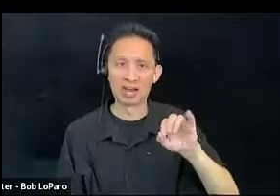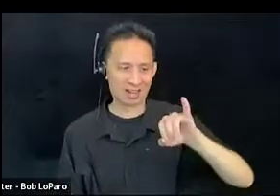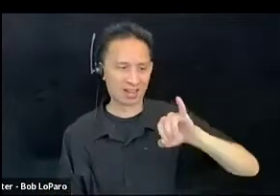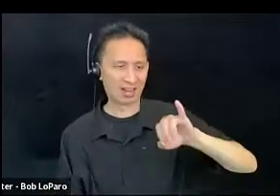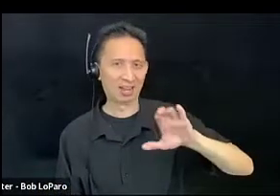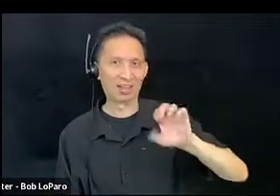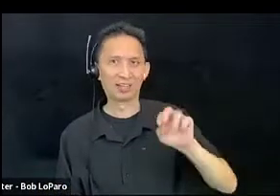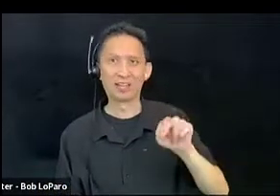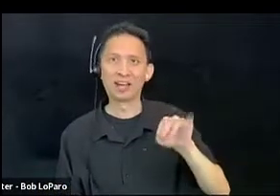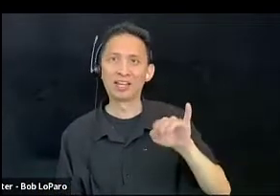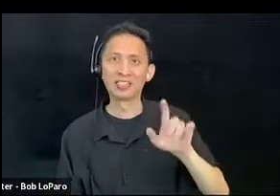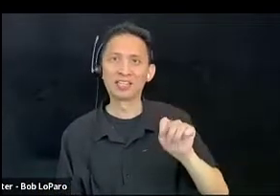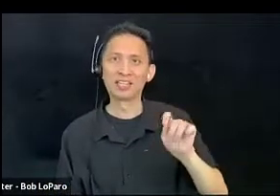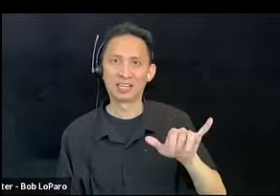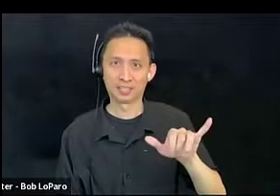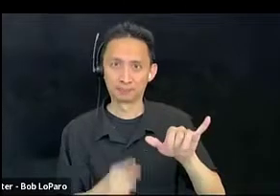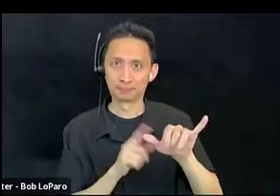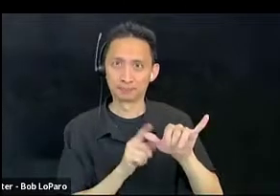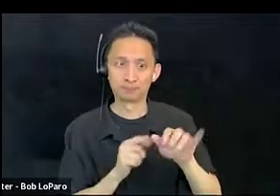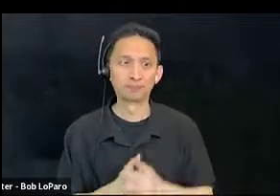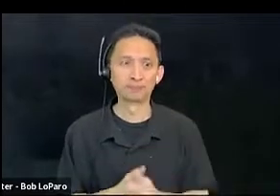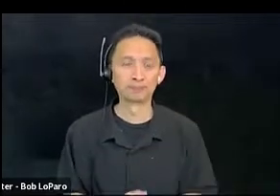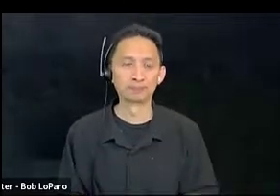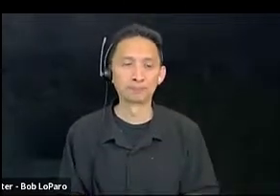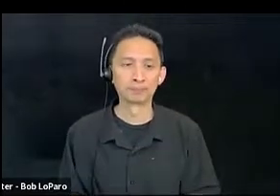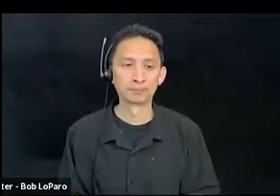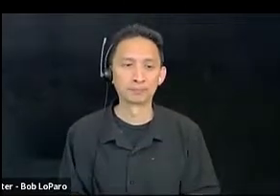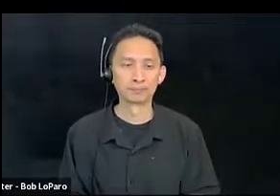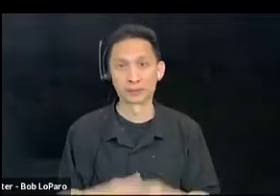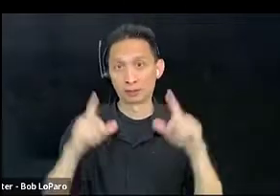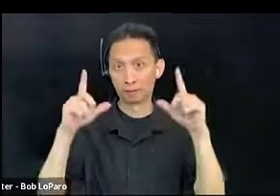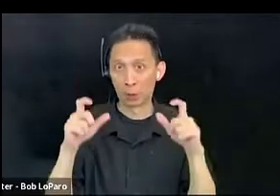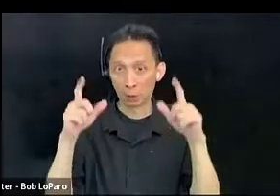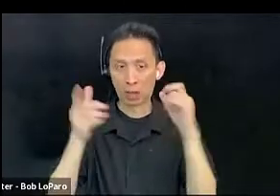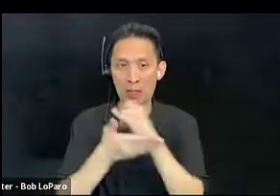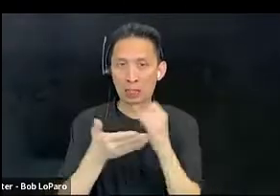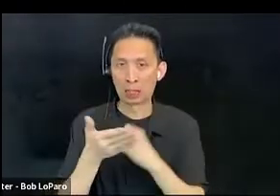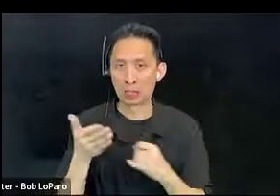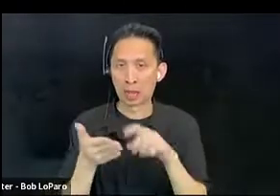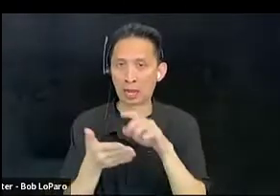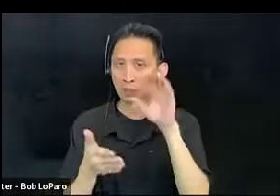In terms of photos in line drawings, I think we could all agree which would be more abstract, right?